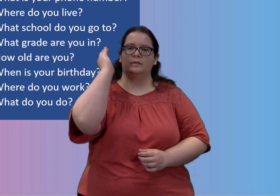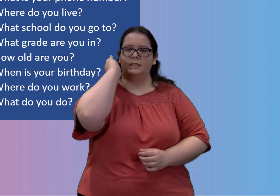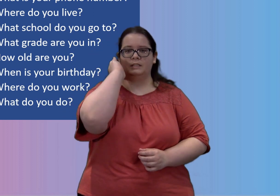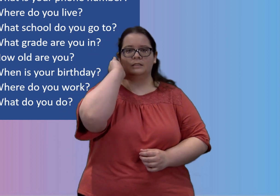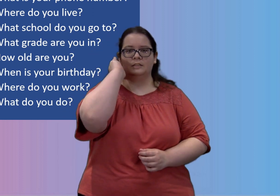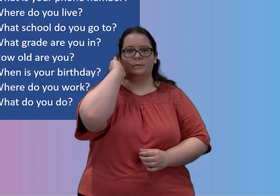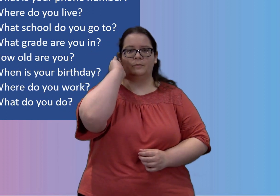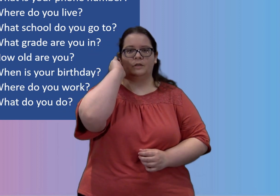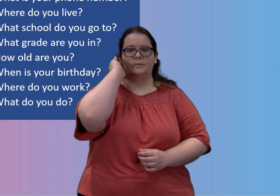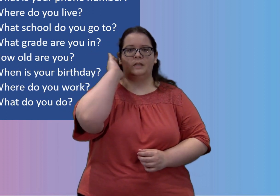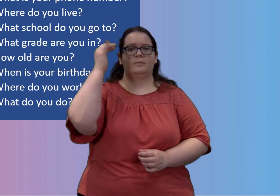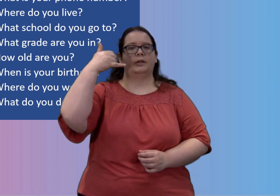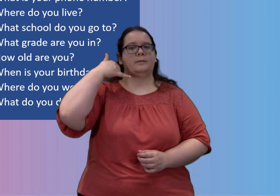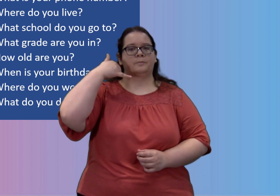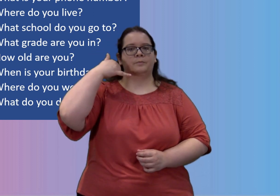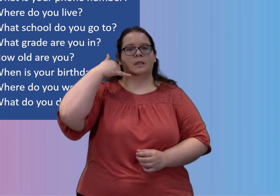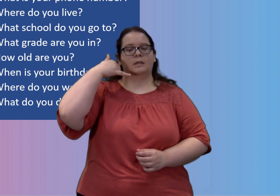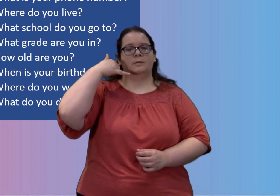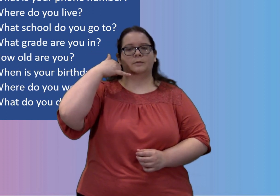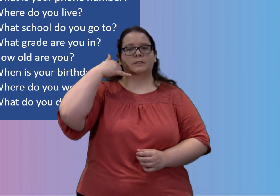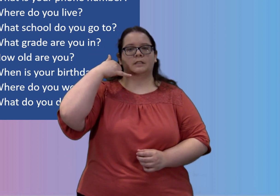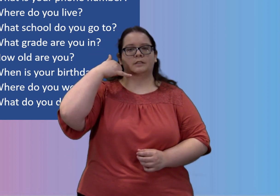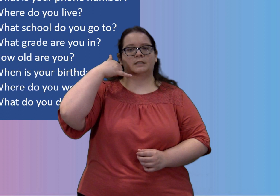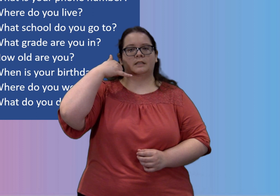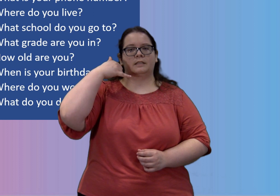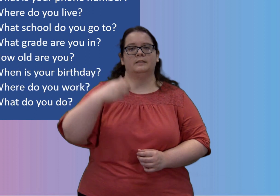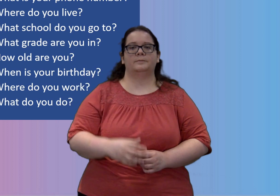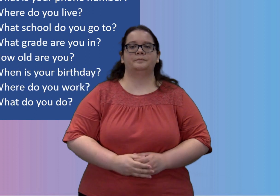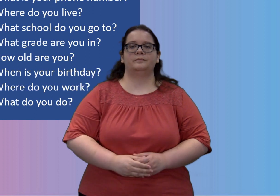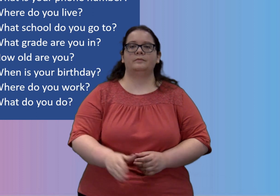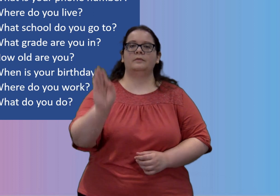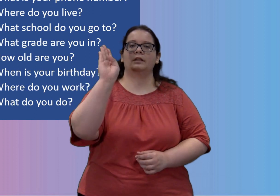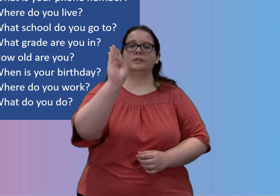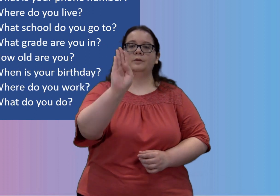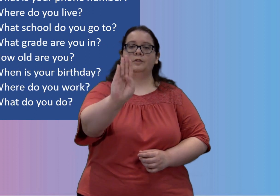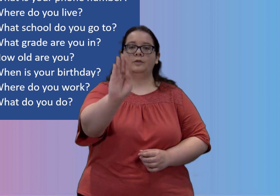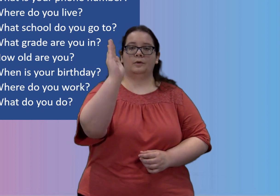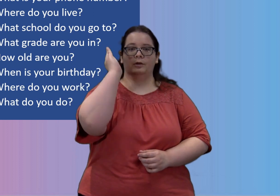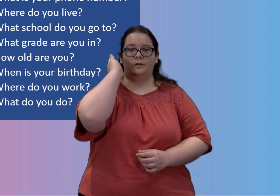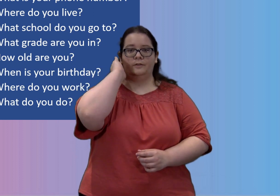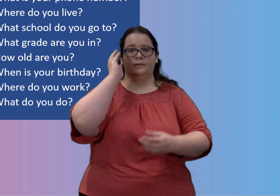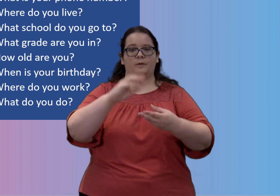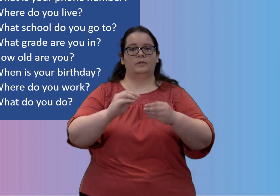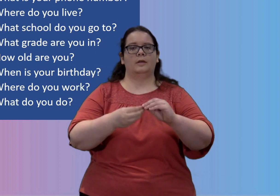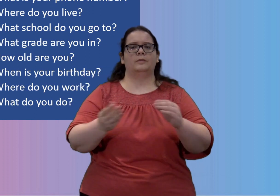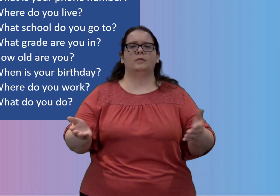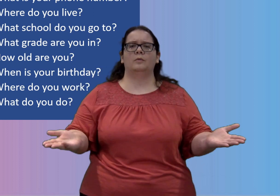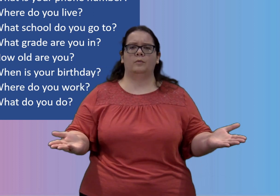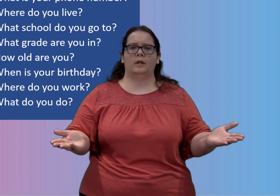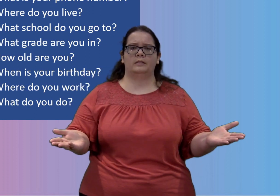this is a little bit more updated, but people will still understand this. So, your phone number what?